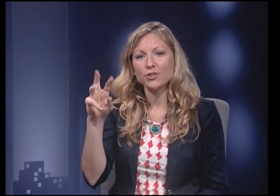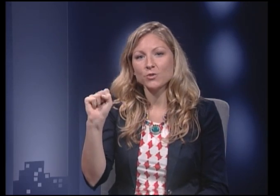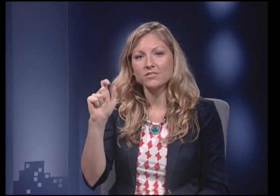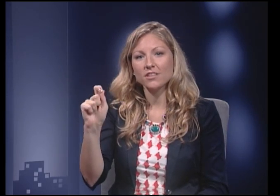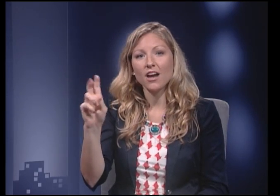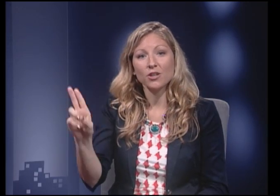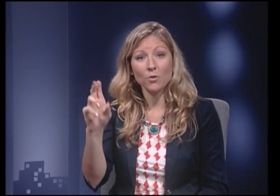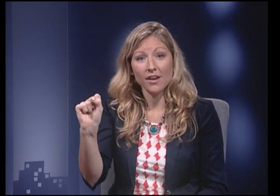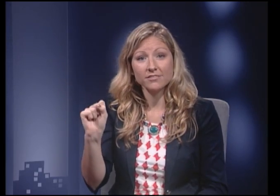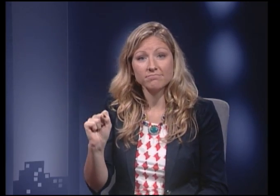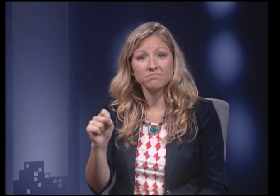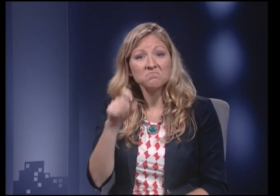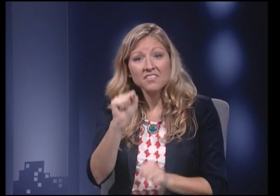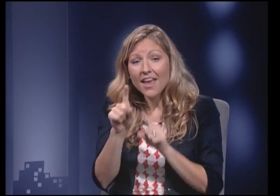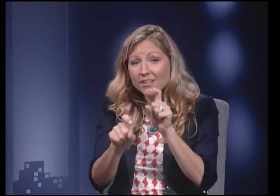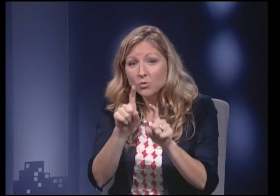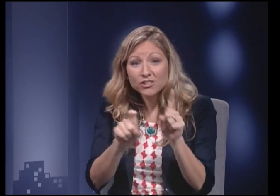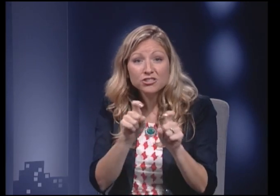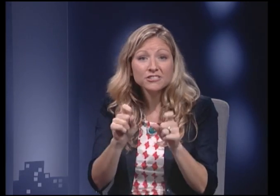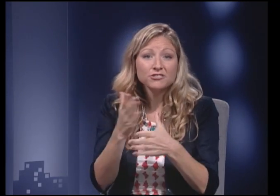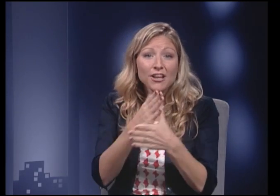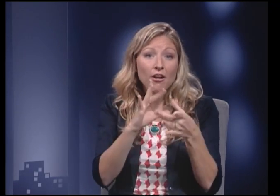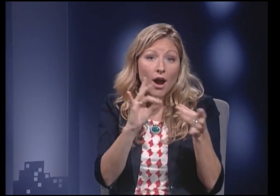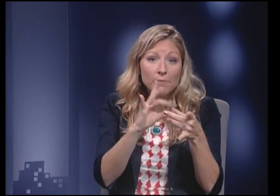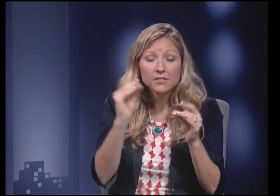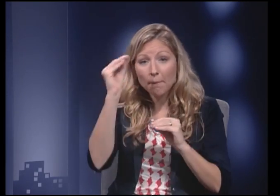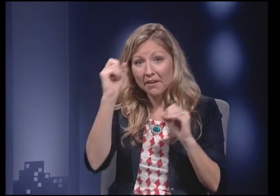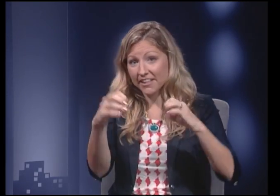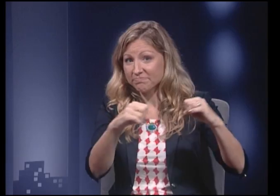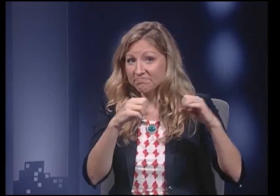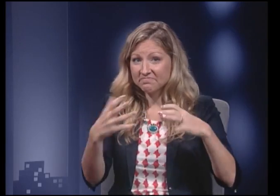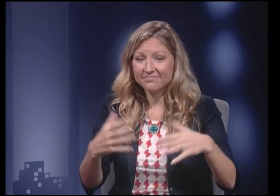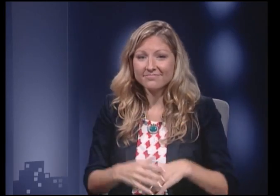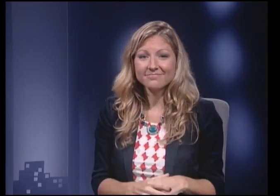where you may ask questions and share your comments and opinions.